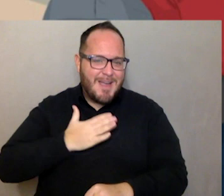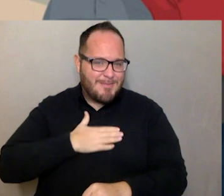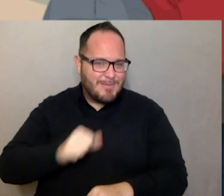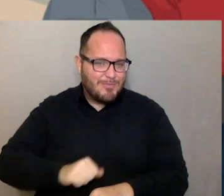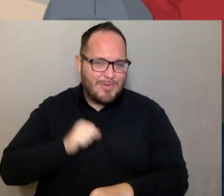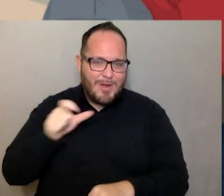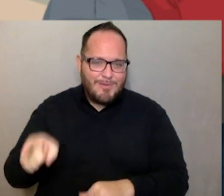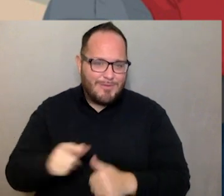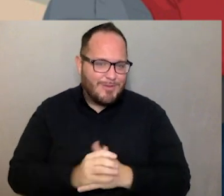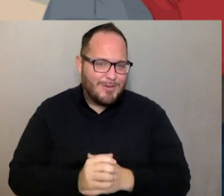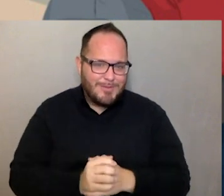PROUD OF HER. THIS